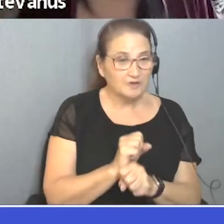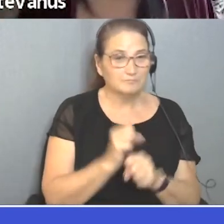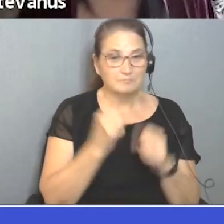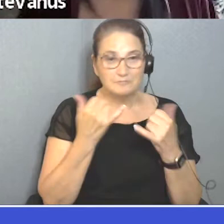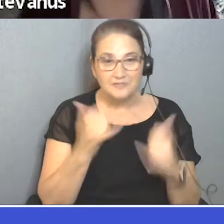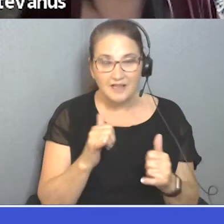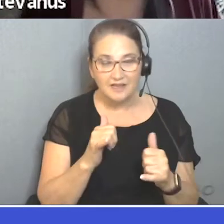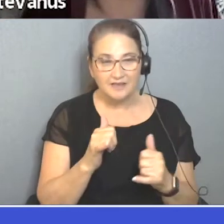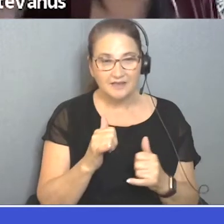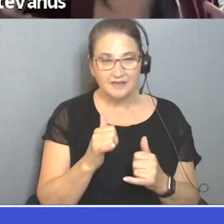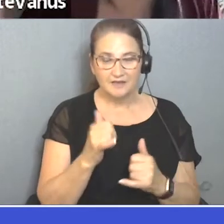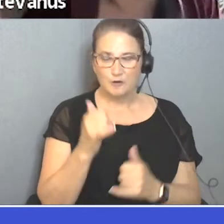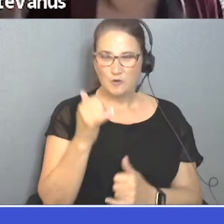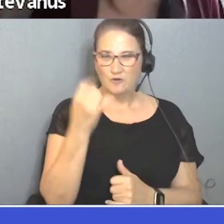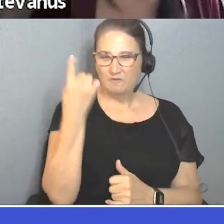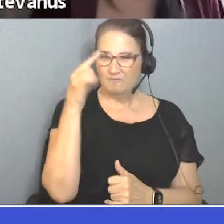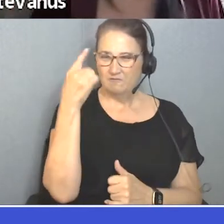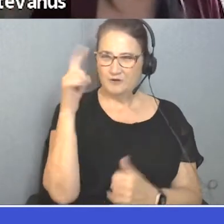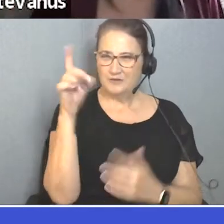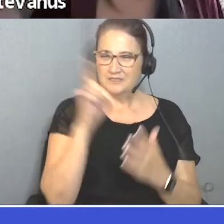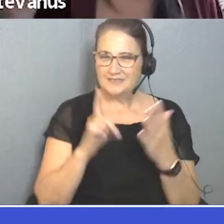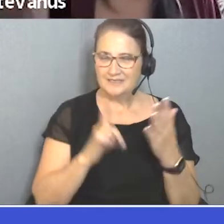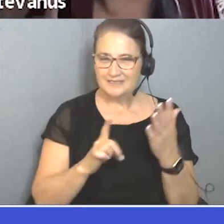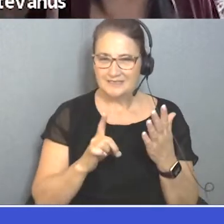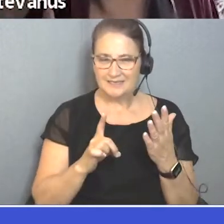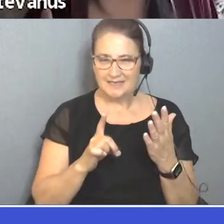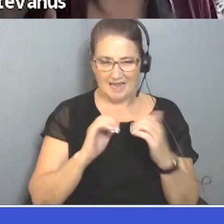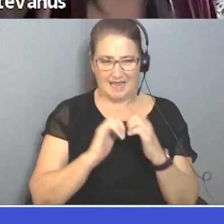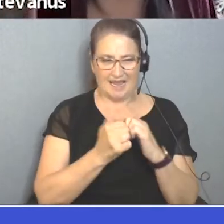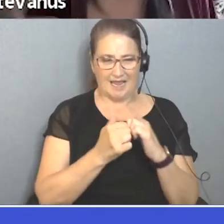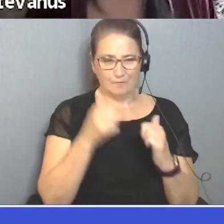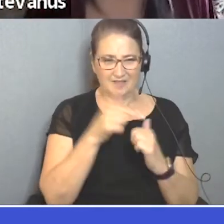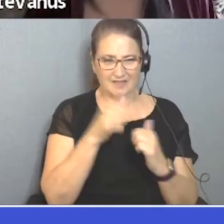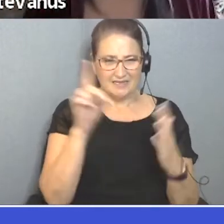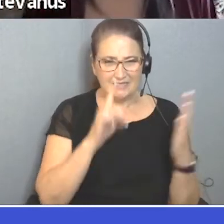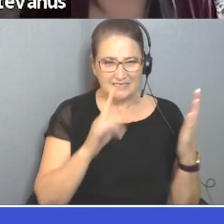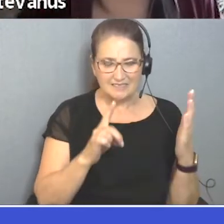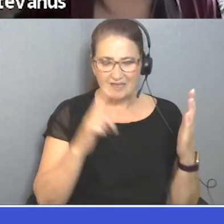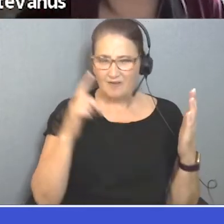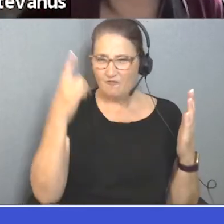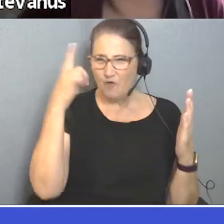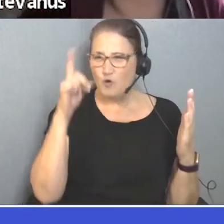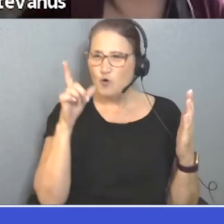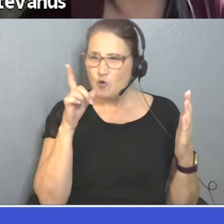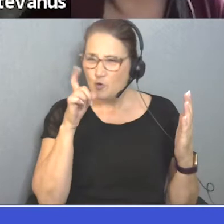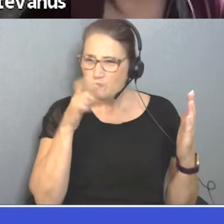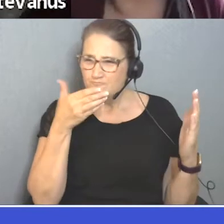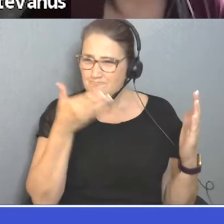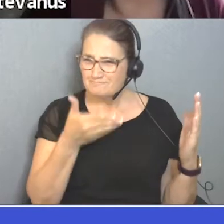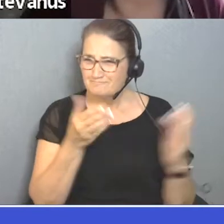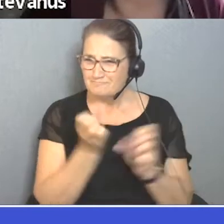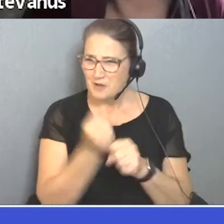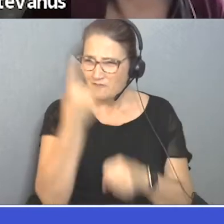they designed? How were they designed? And for whom were they